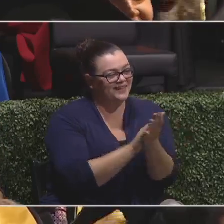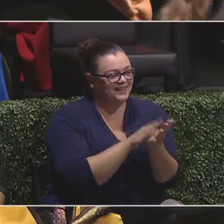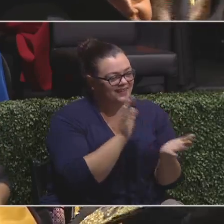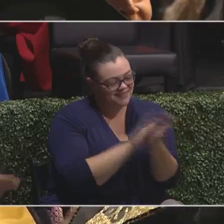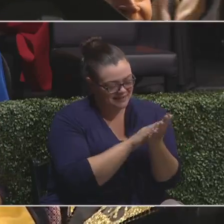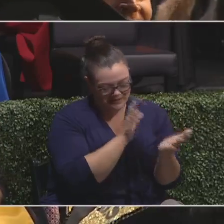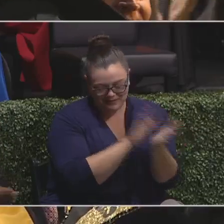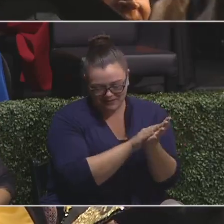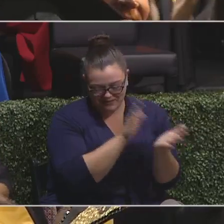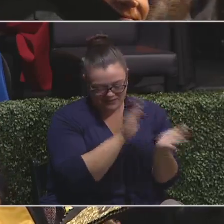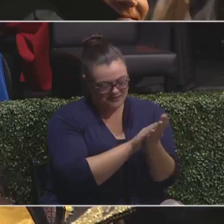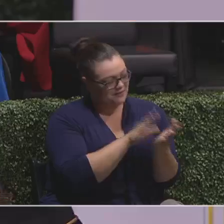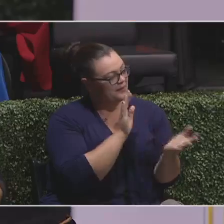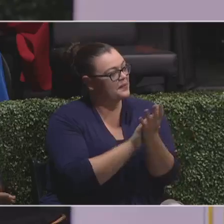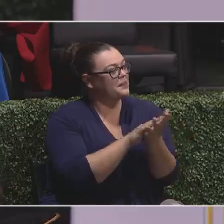BENJAMIN, CONGRATULATIONS.